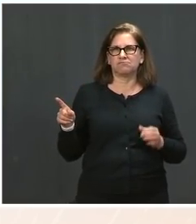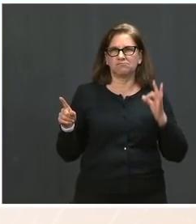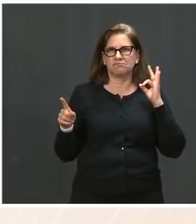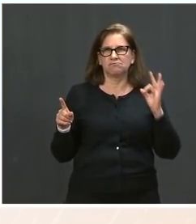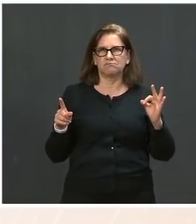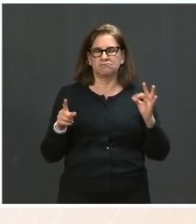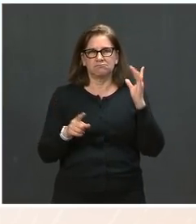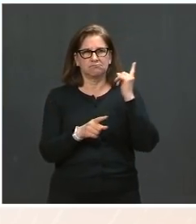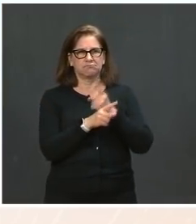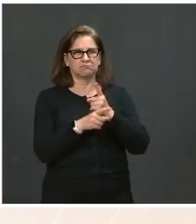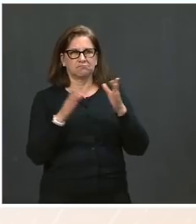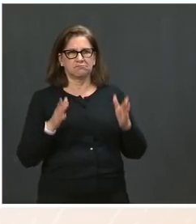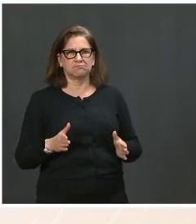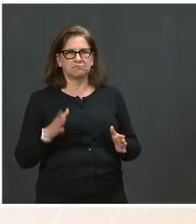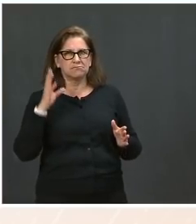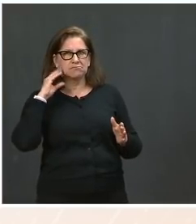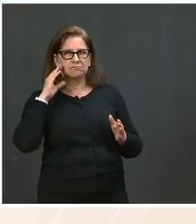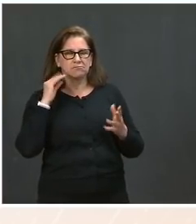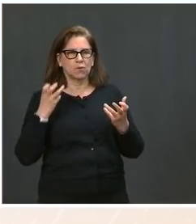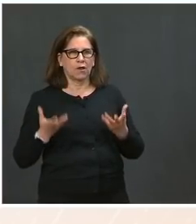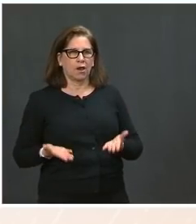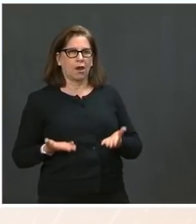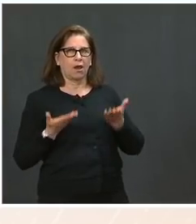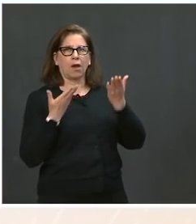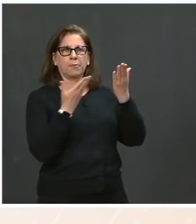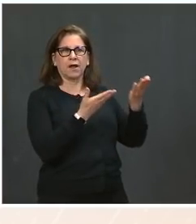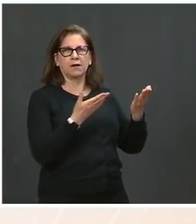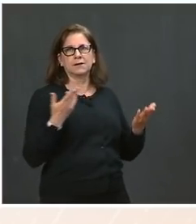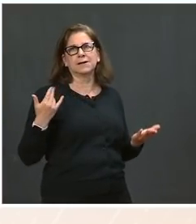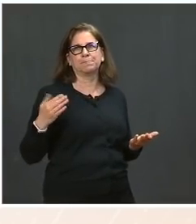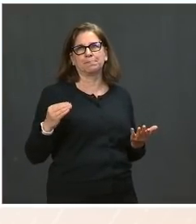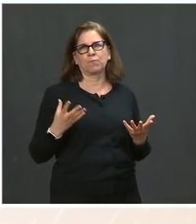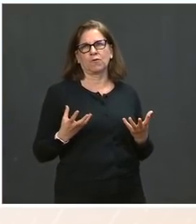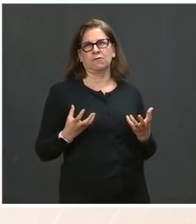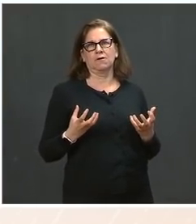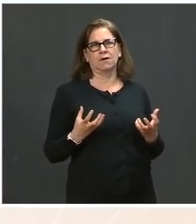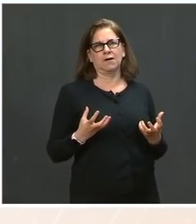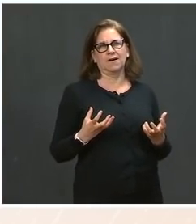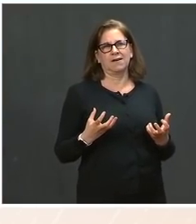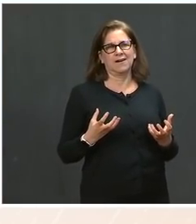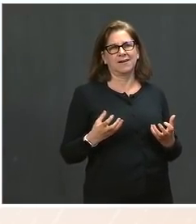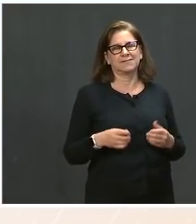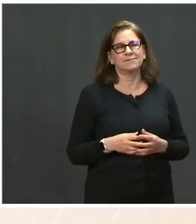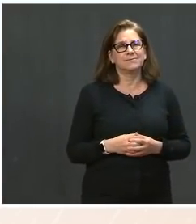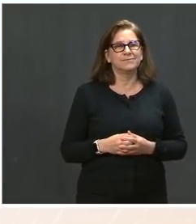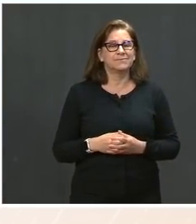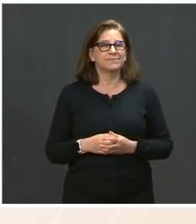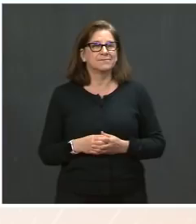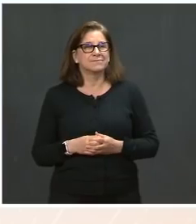and I expect there would be no delay in that. The Press: Given his history as a gun control advocate, is the White House worried that this is going to be